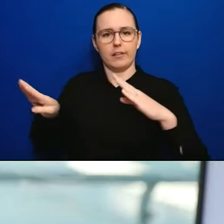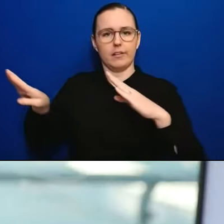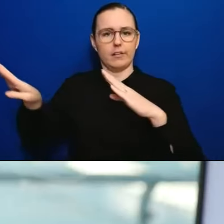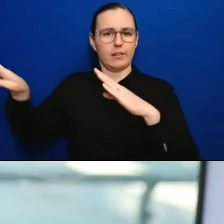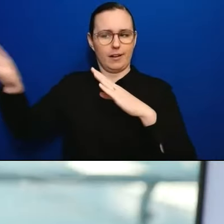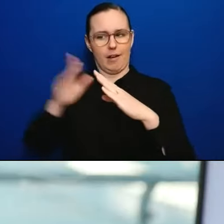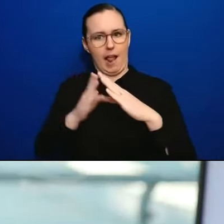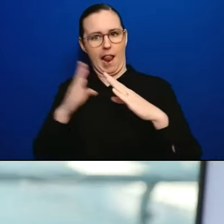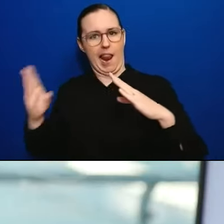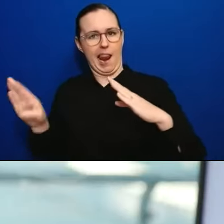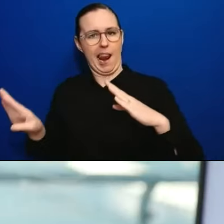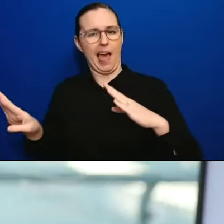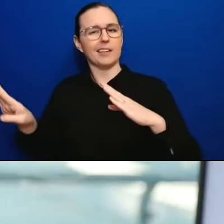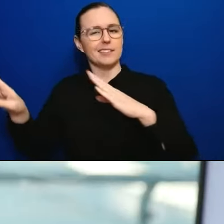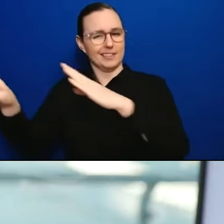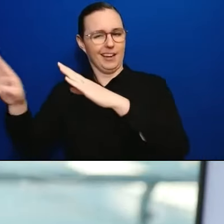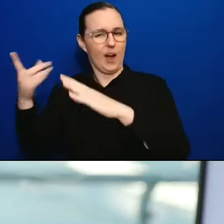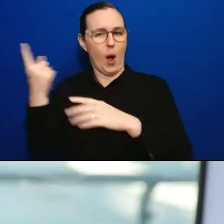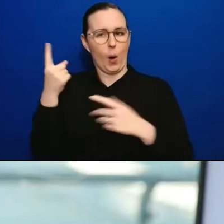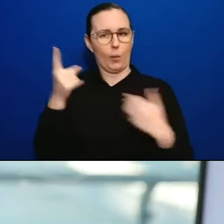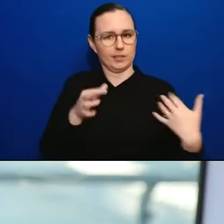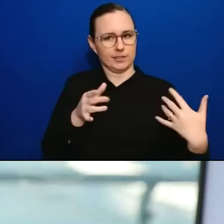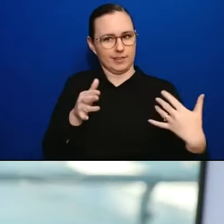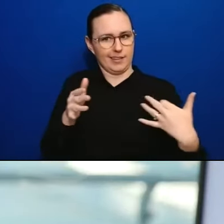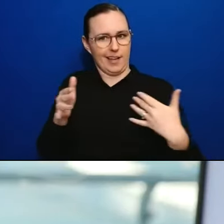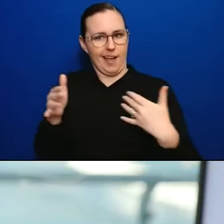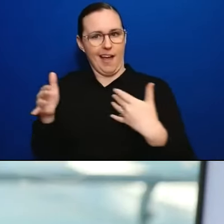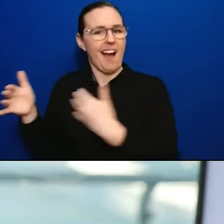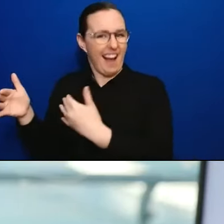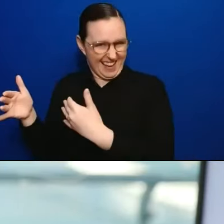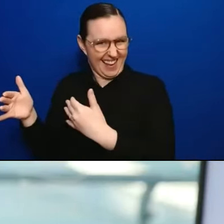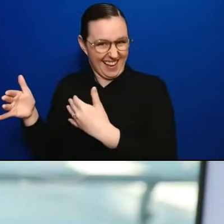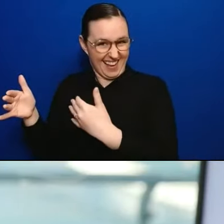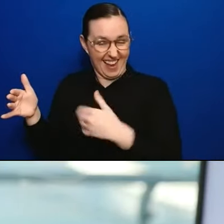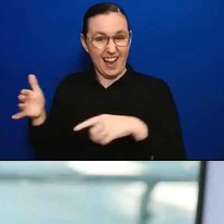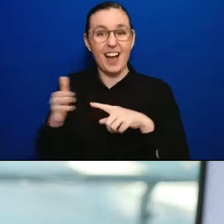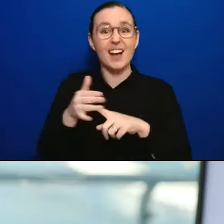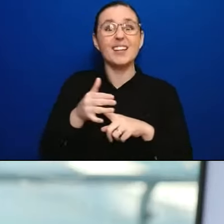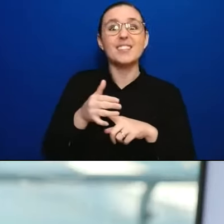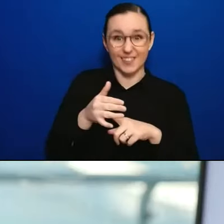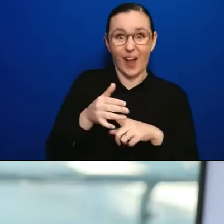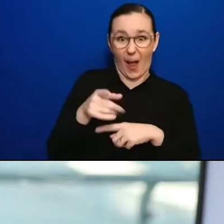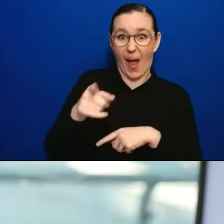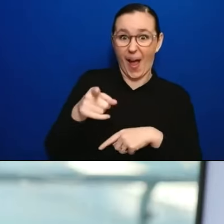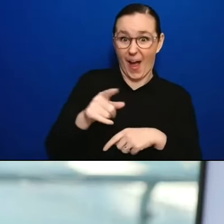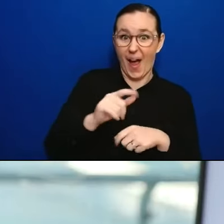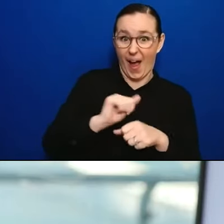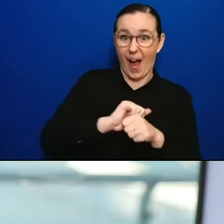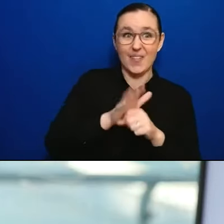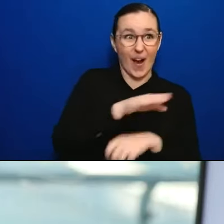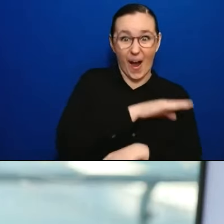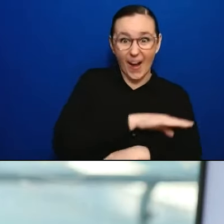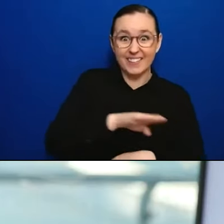levels of transmission in the community for some time now.